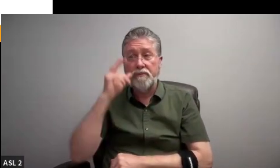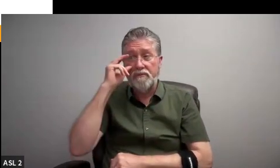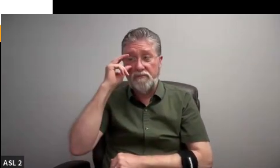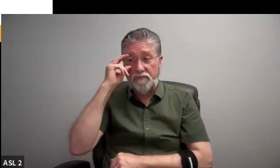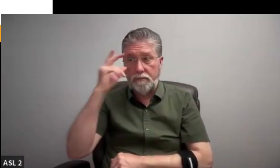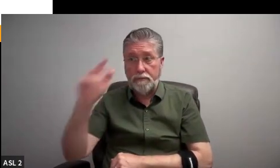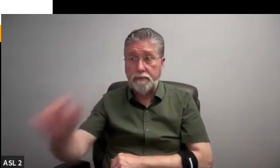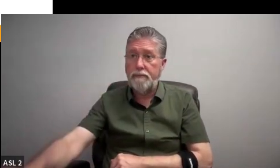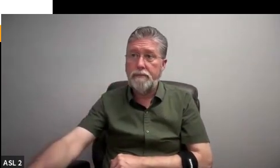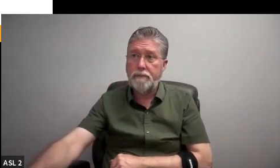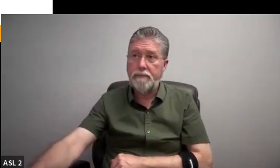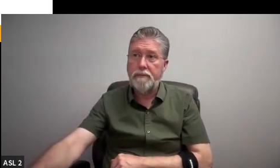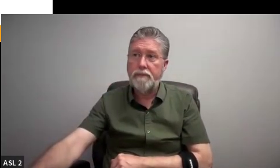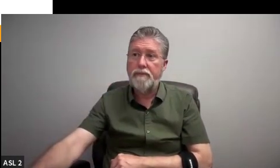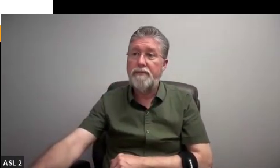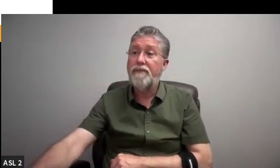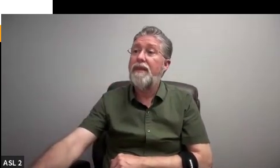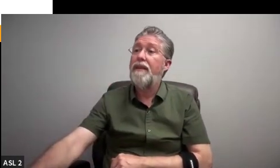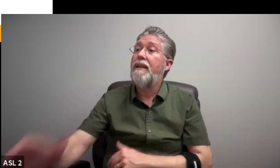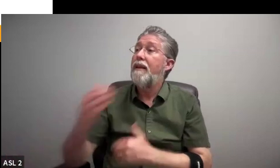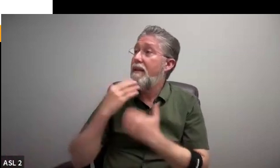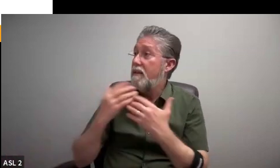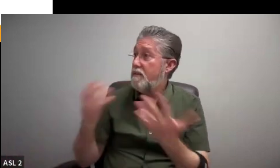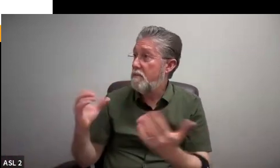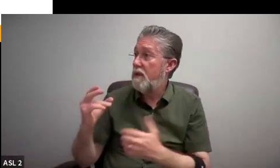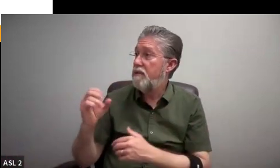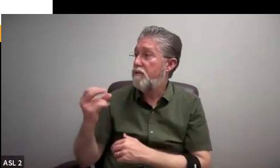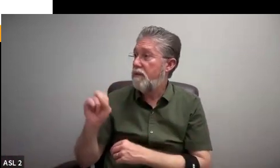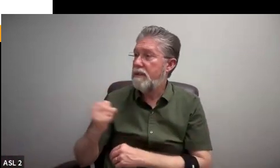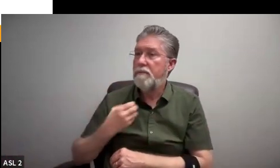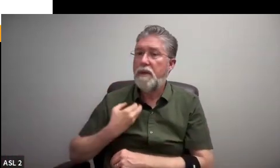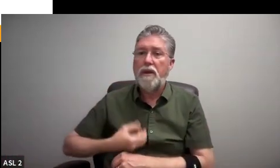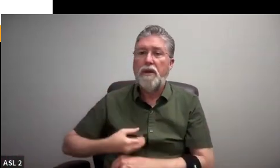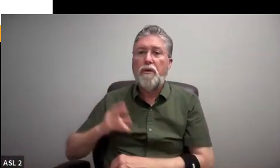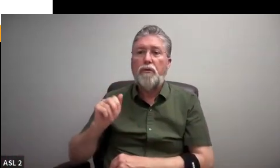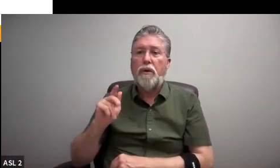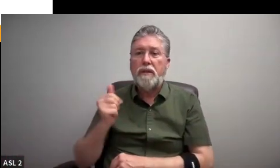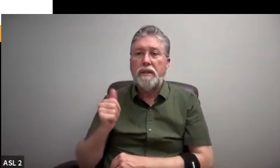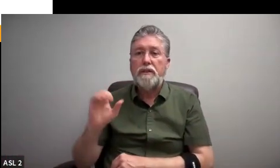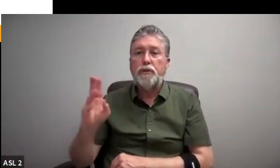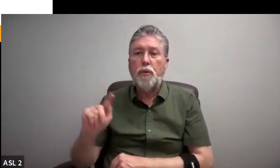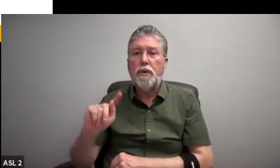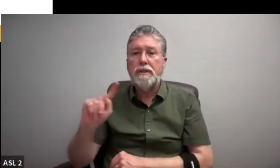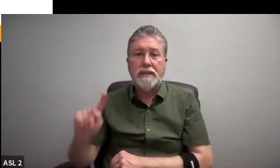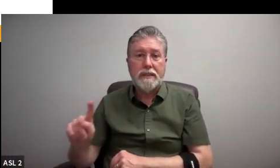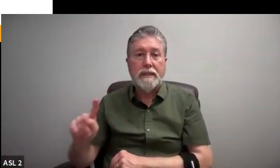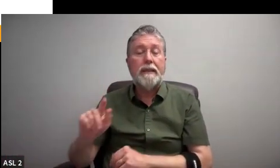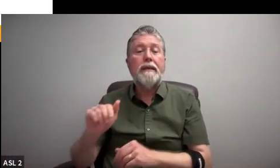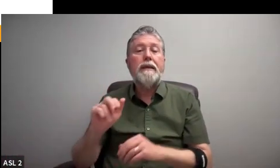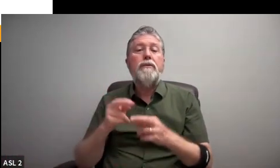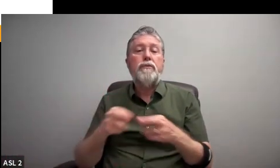Thanks so much, Chris. I am Ronda Schwarz. I am a Regional Administrator here at ACL. I am a